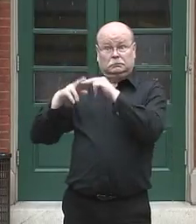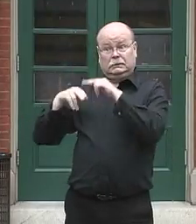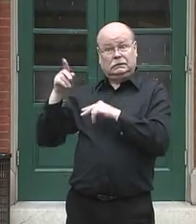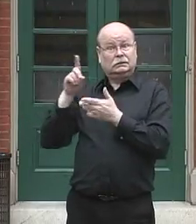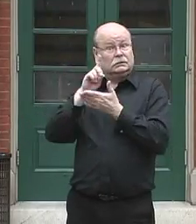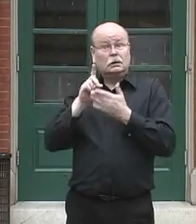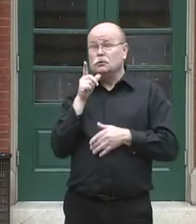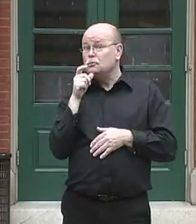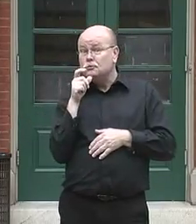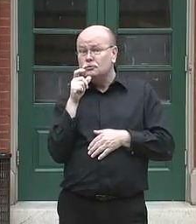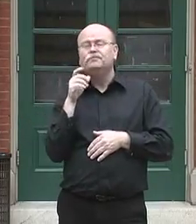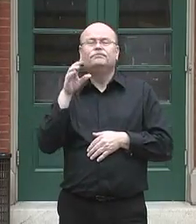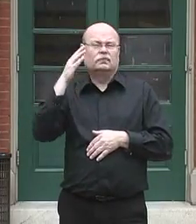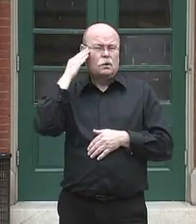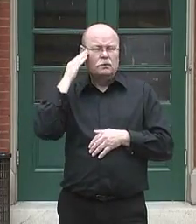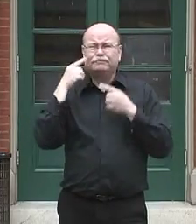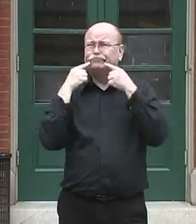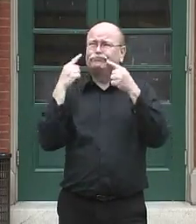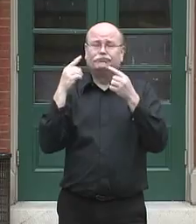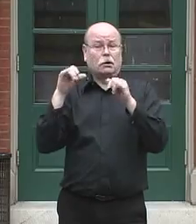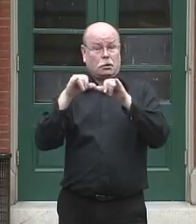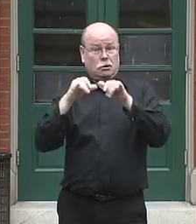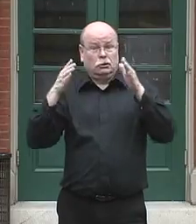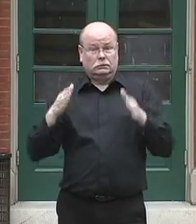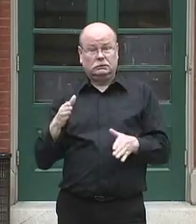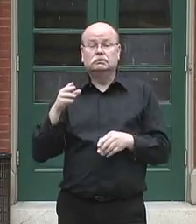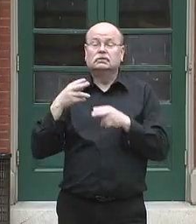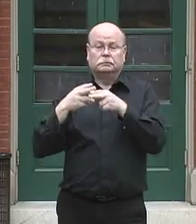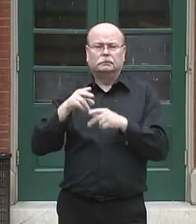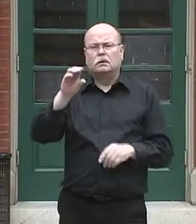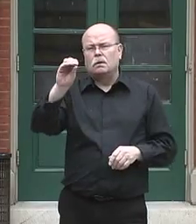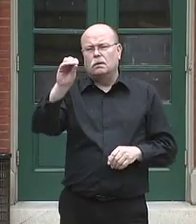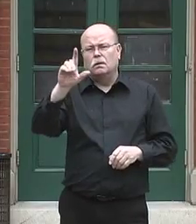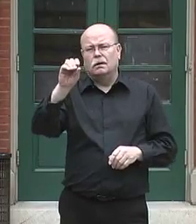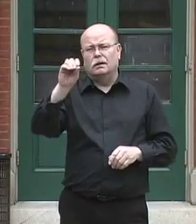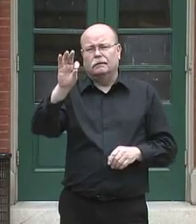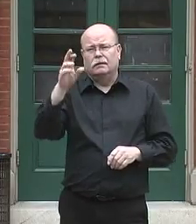The building was designed by the famous architect, Olof Hanson,